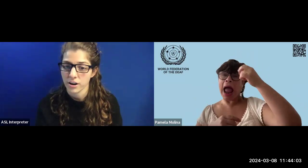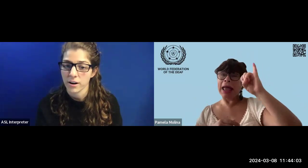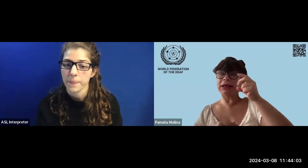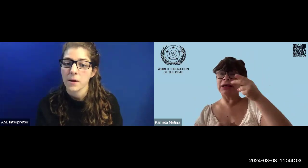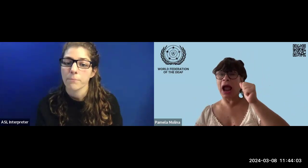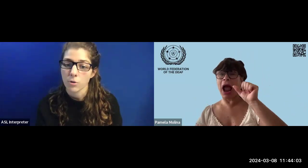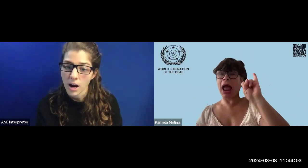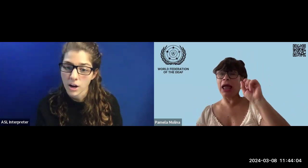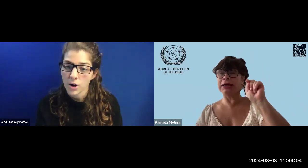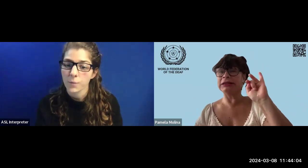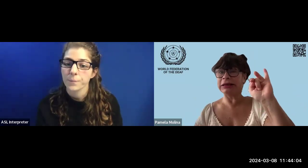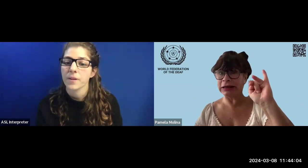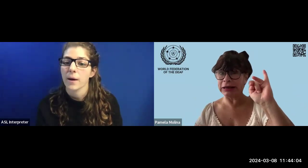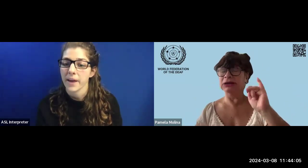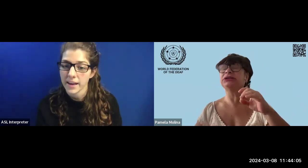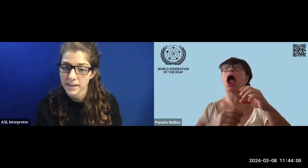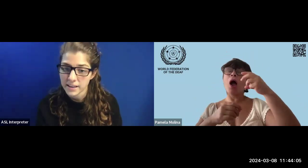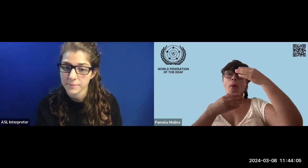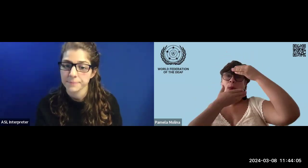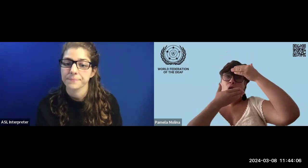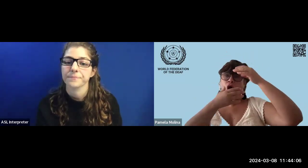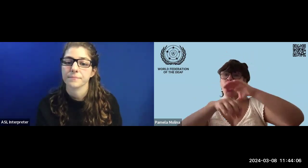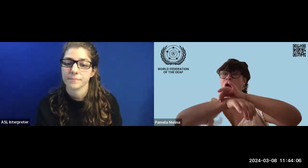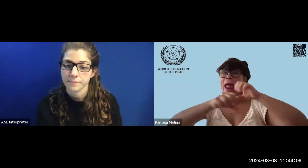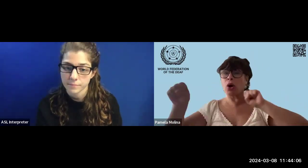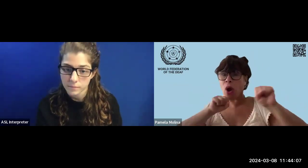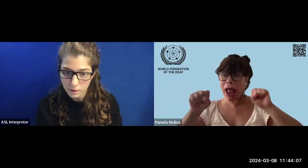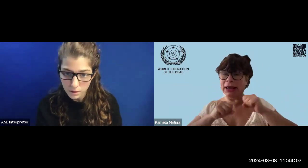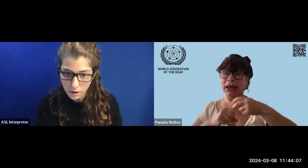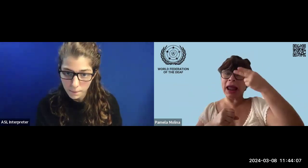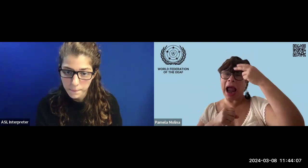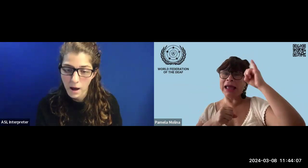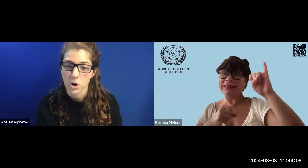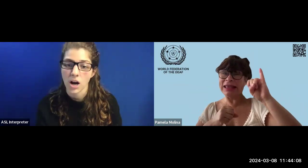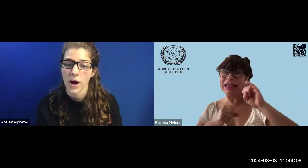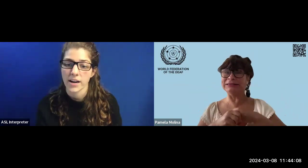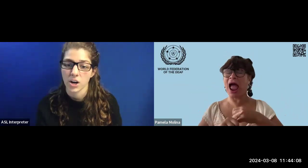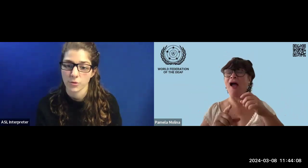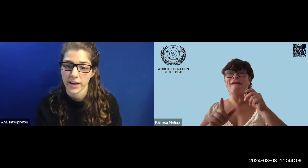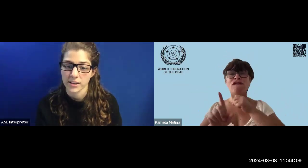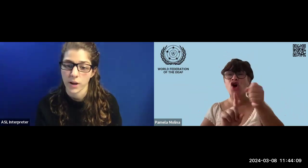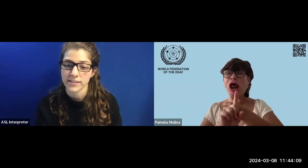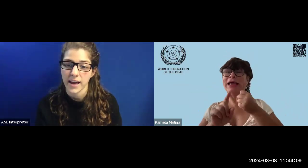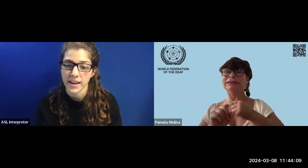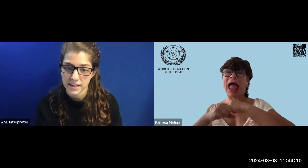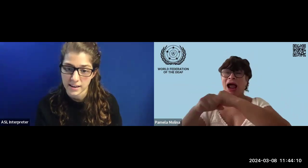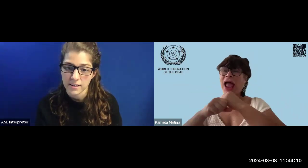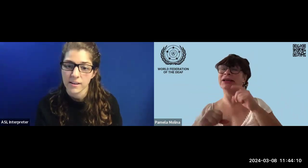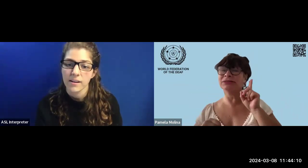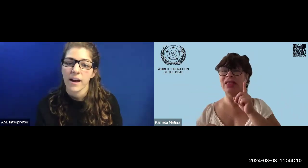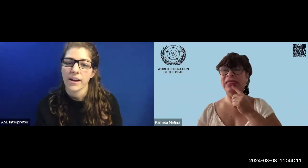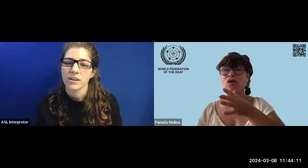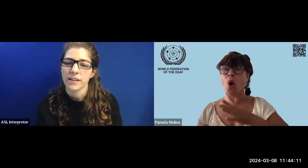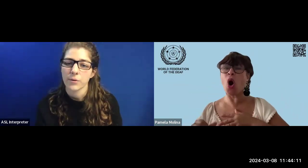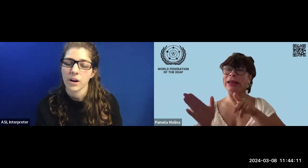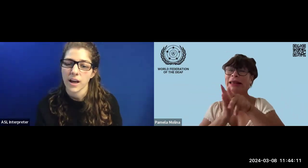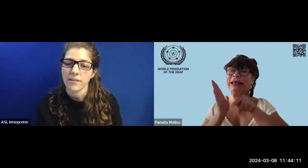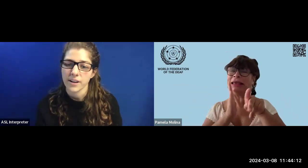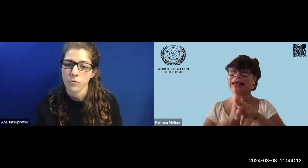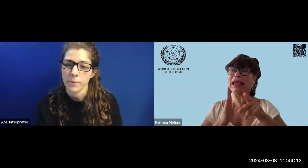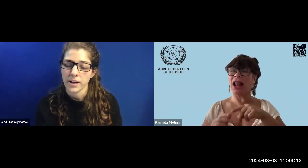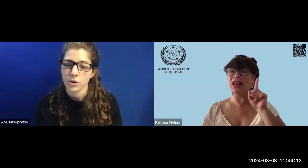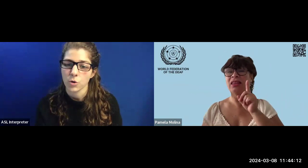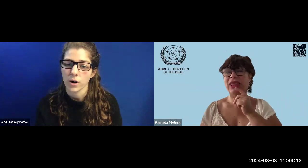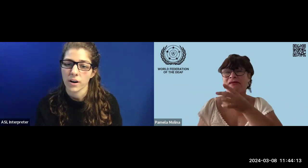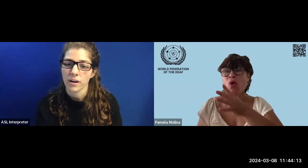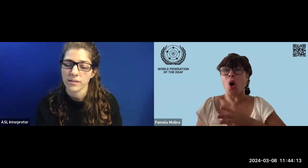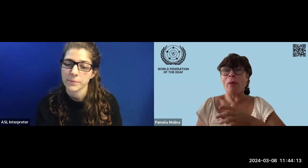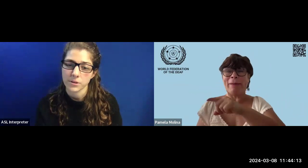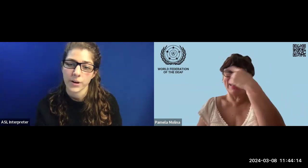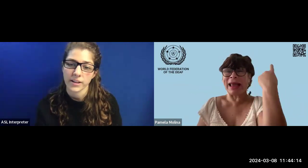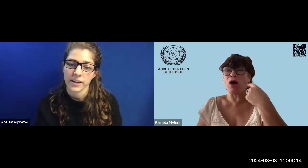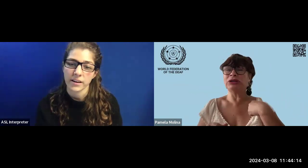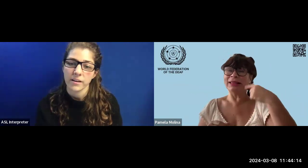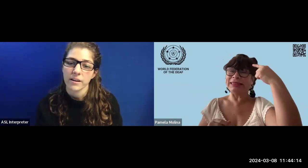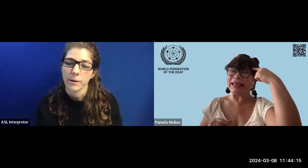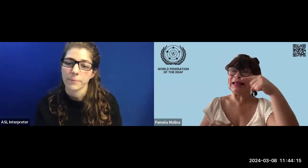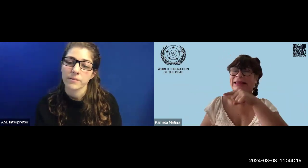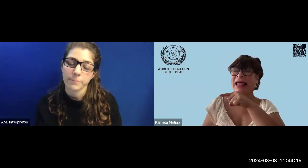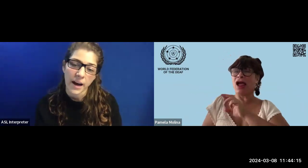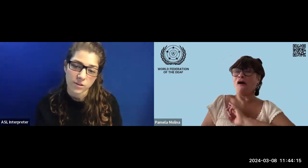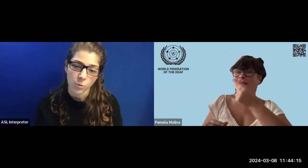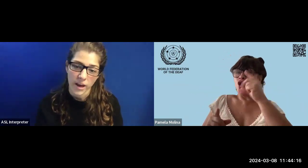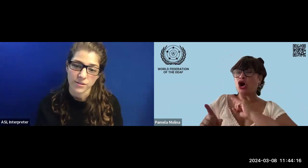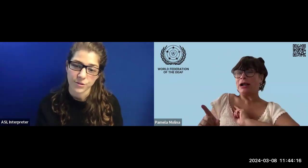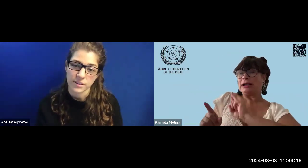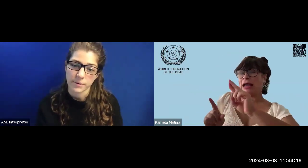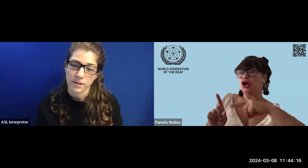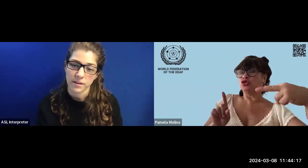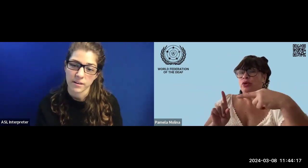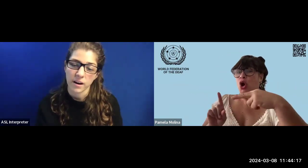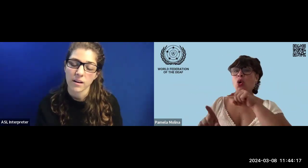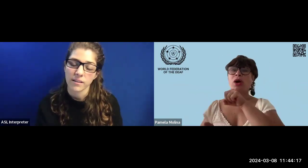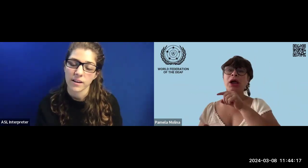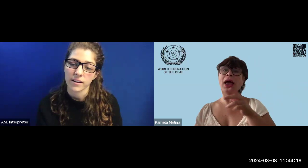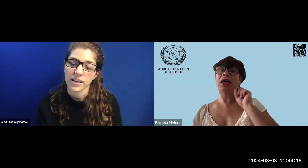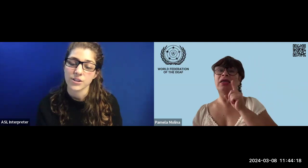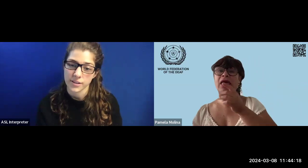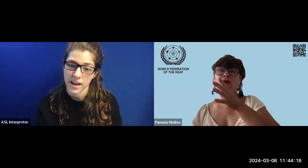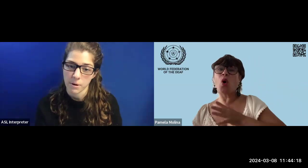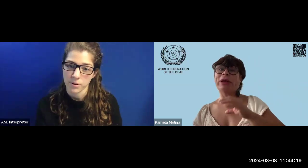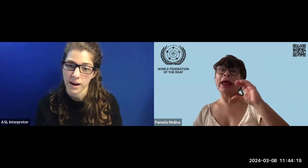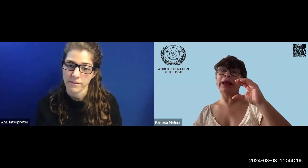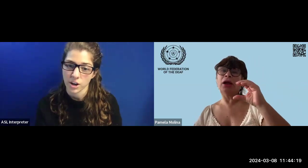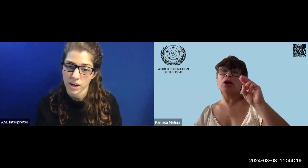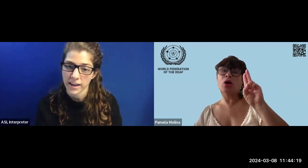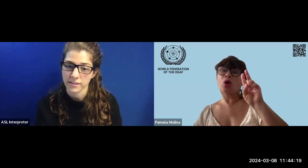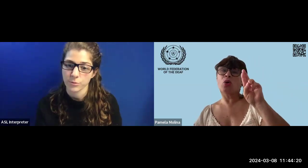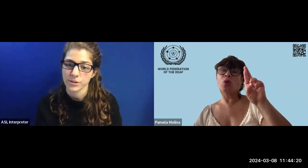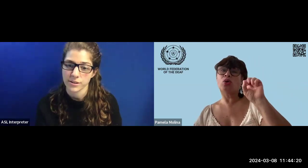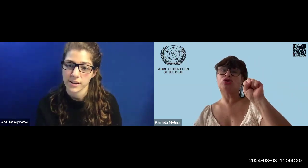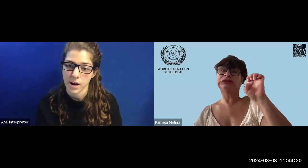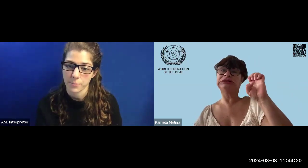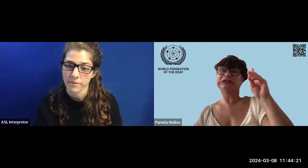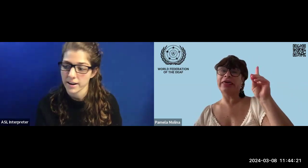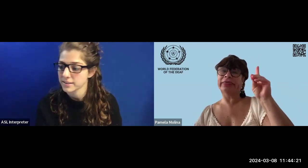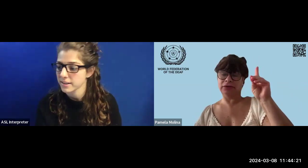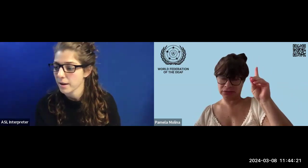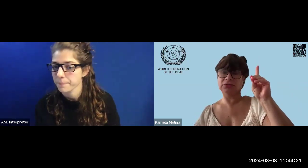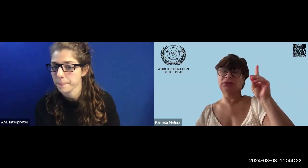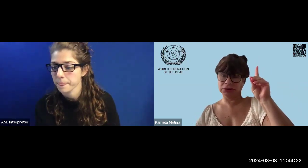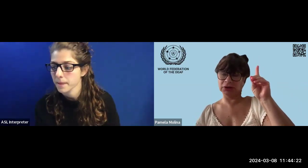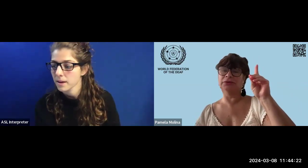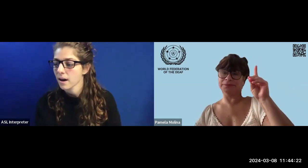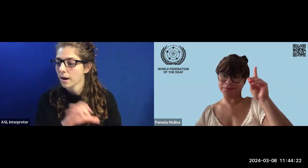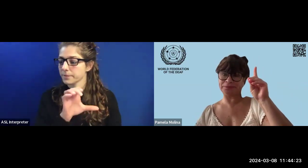Morocco, Haiti -- Morocco had an earthquake, as well as Haiti, and there were a lot of deaf women who were subsequently passed away due to some of the issues that came up with having the hurricane and the resources that were not provided to them.